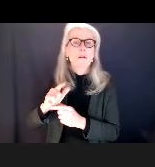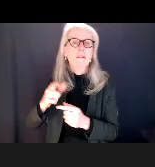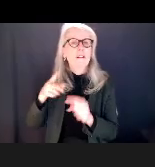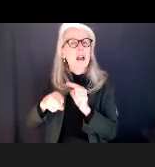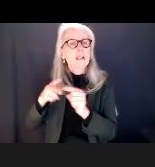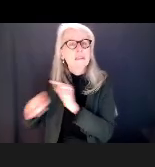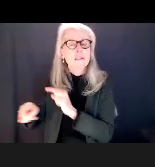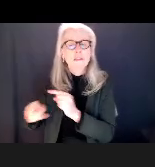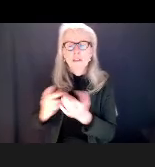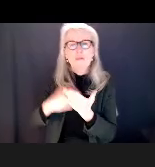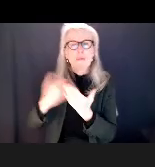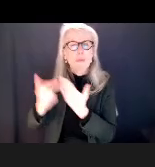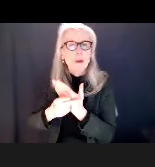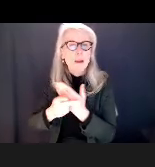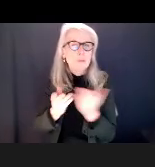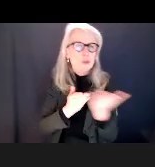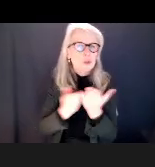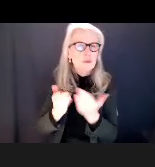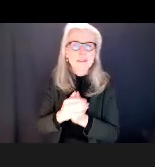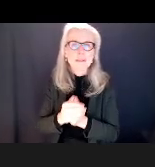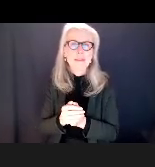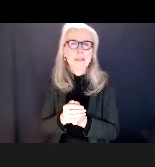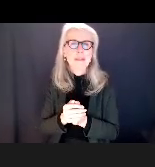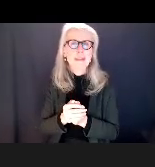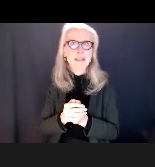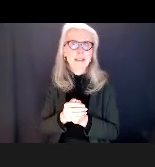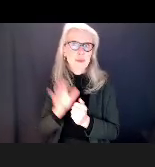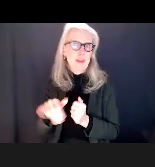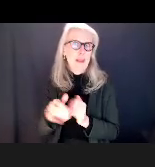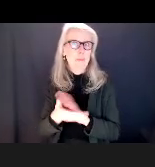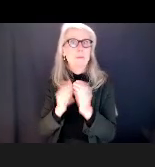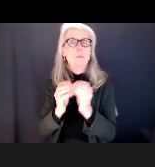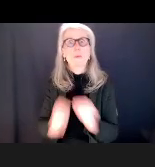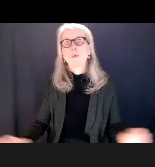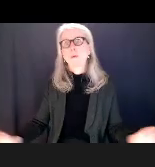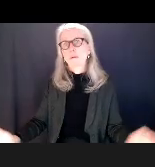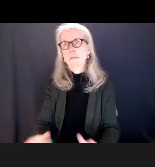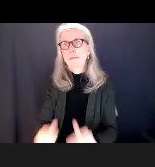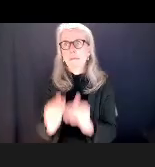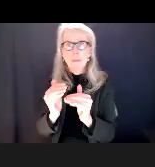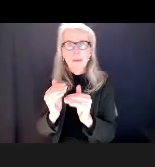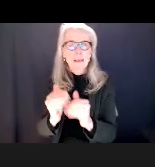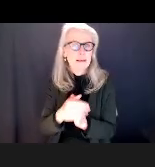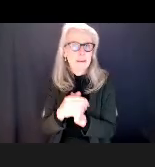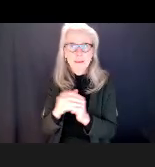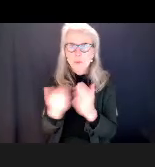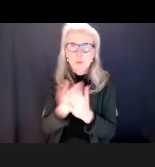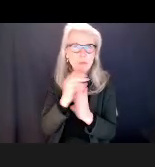more broadly, acting as a a real limit to political imagination and policy design.